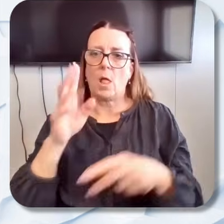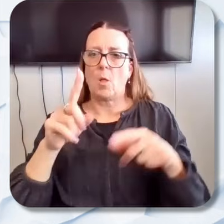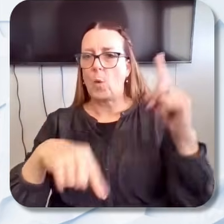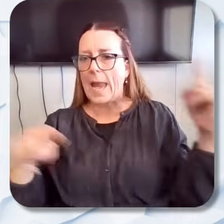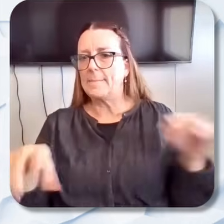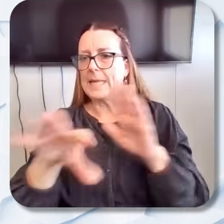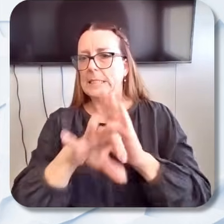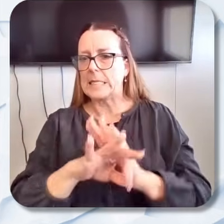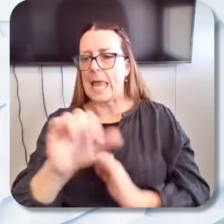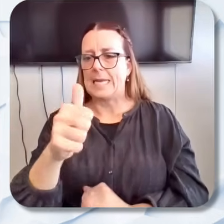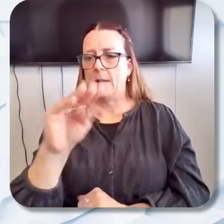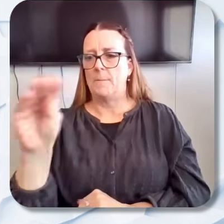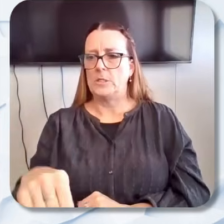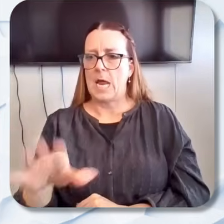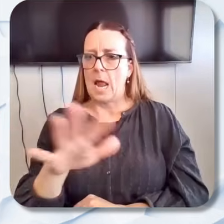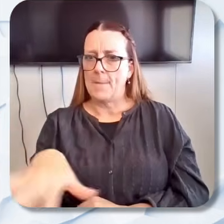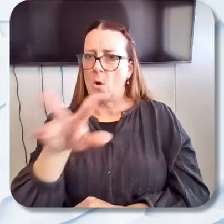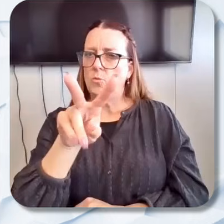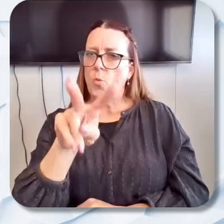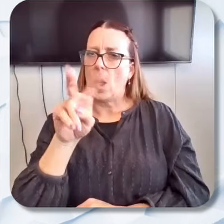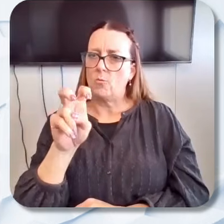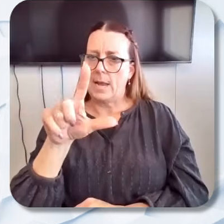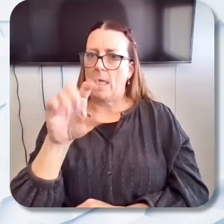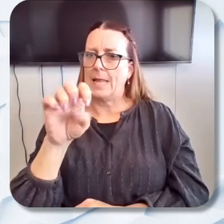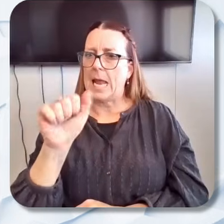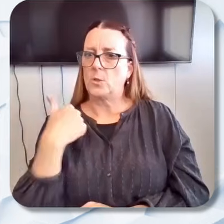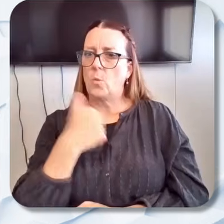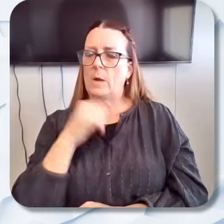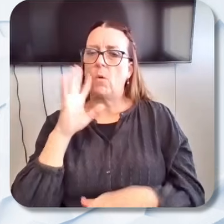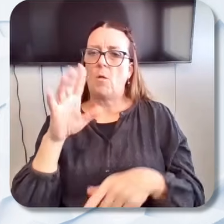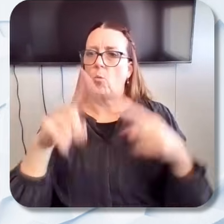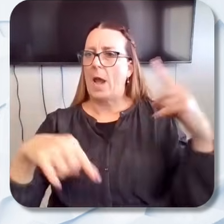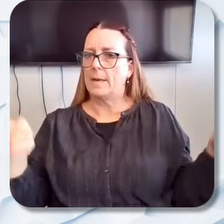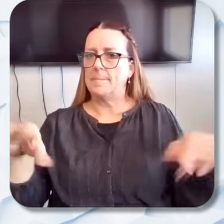So about 200, and we're going to ask them, hey, how did you get here?